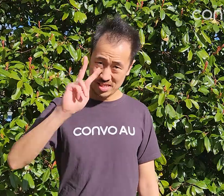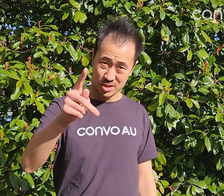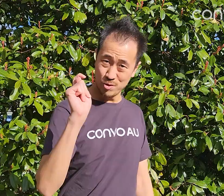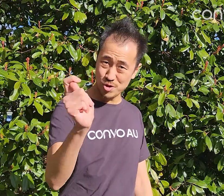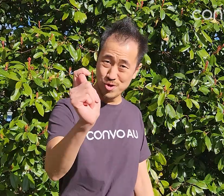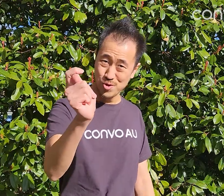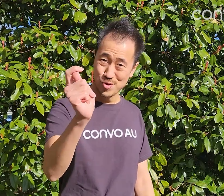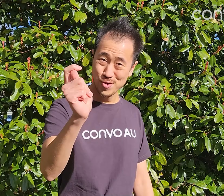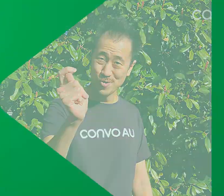See you soon!